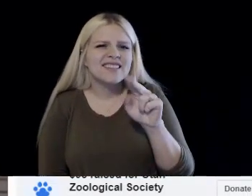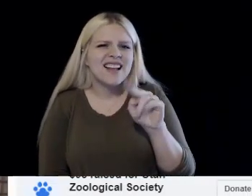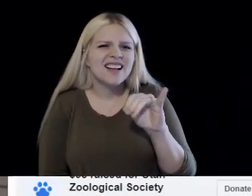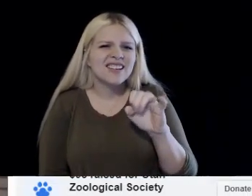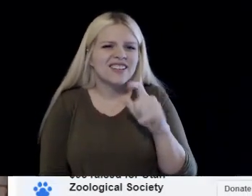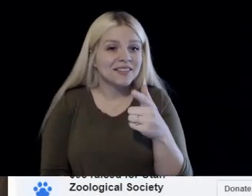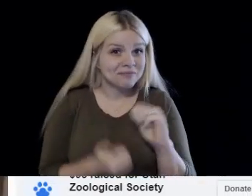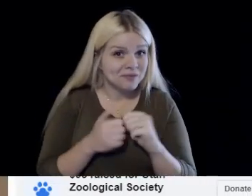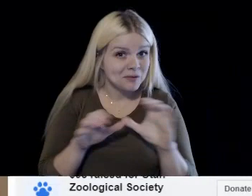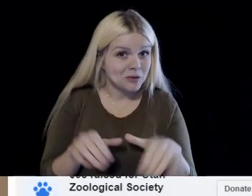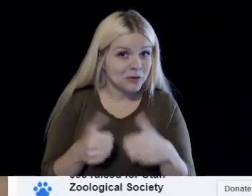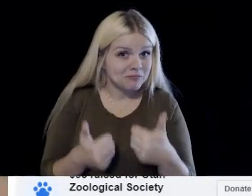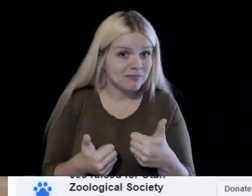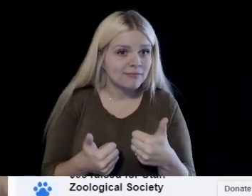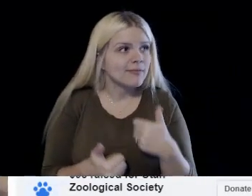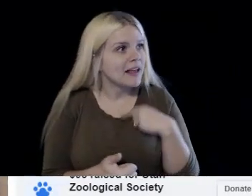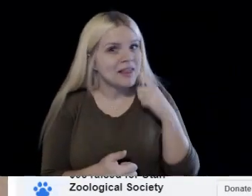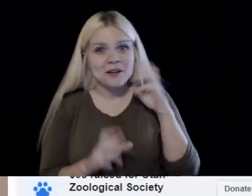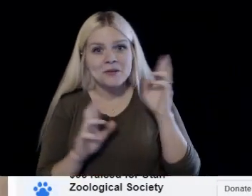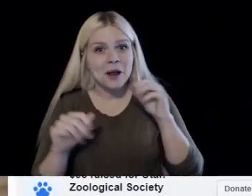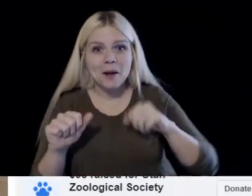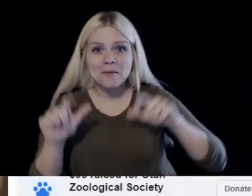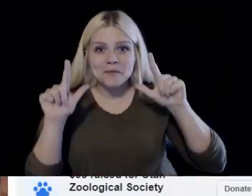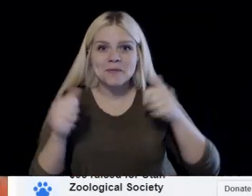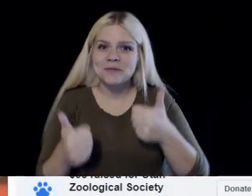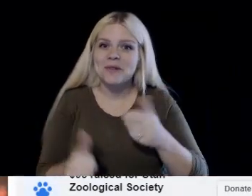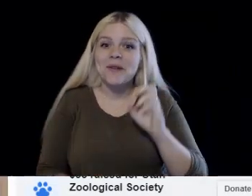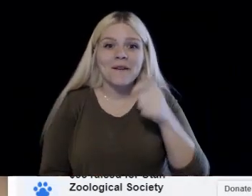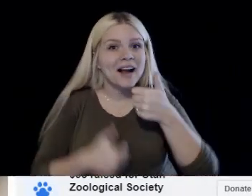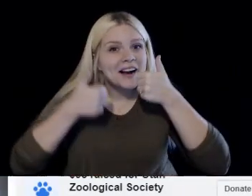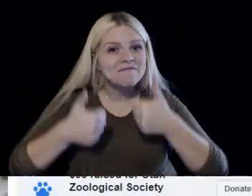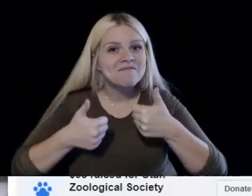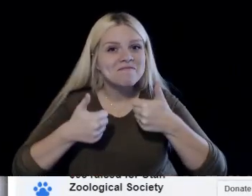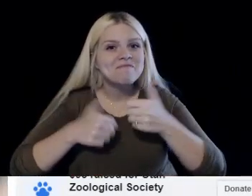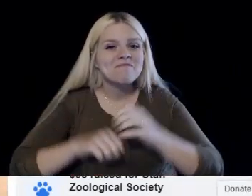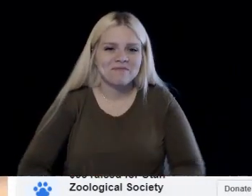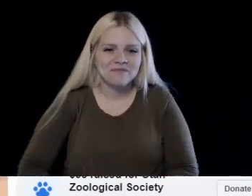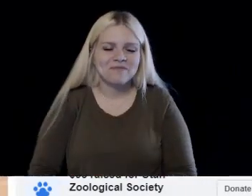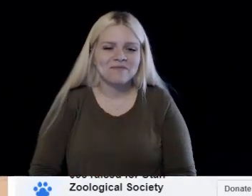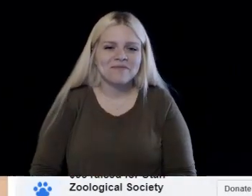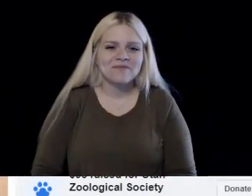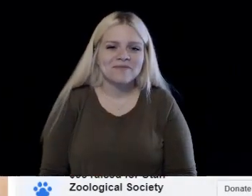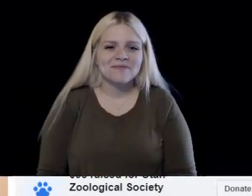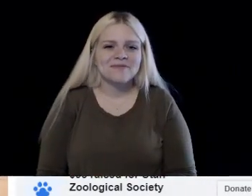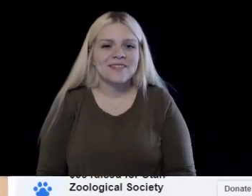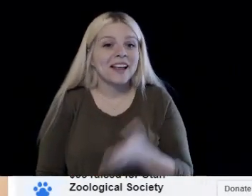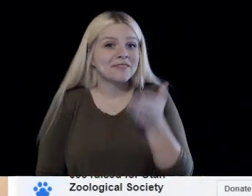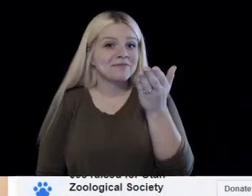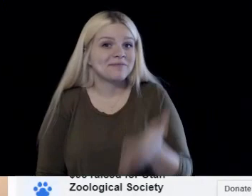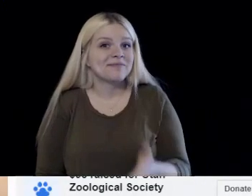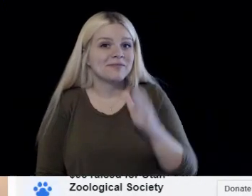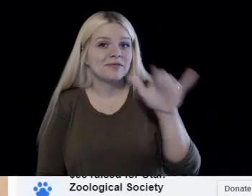Daniel: Fine, we got it running! Erica: Thumbs-up? Alright. And we have Joanne, you guys. Joanne's one of our resident rocky shore